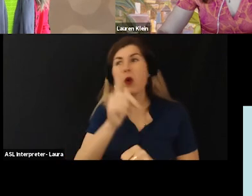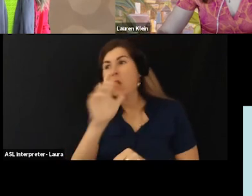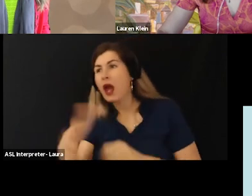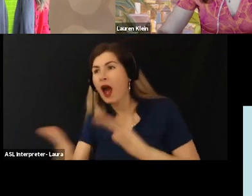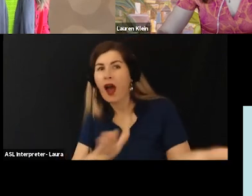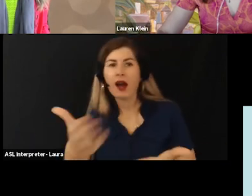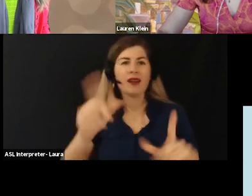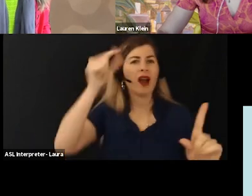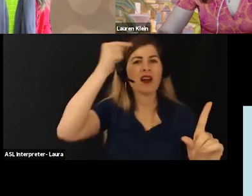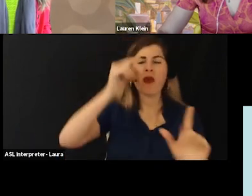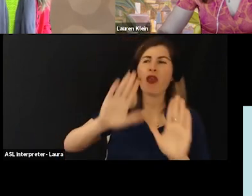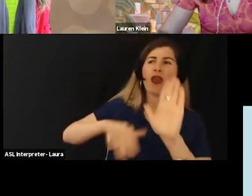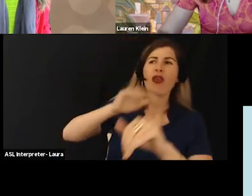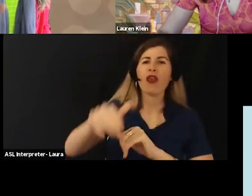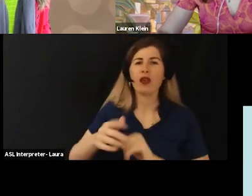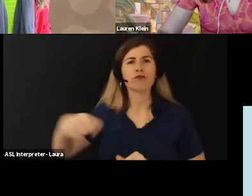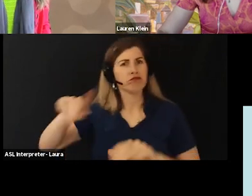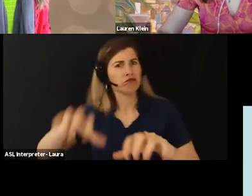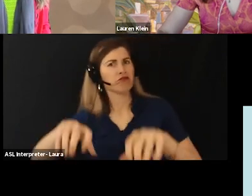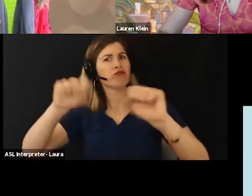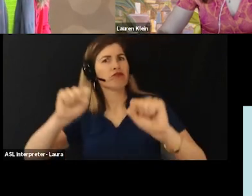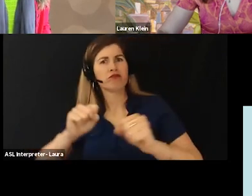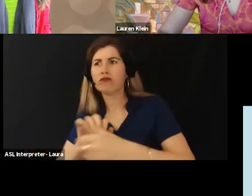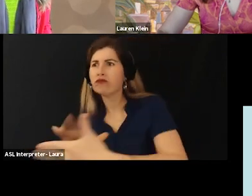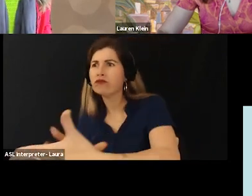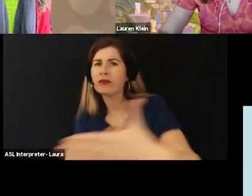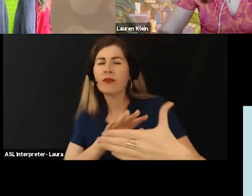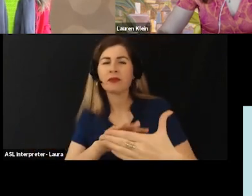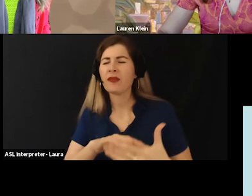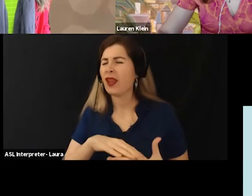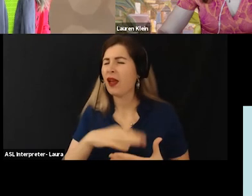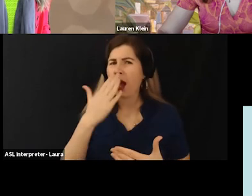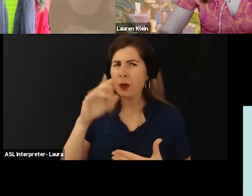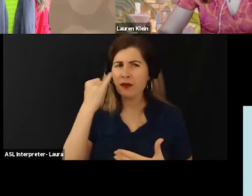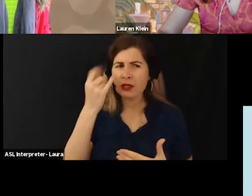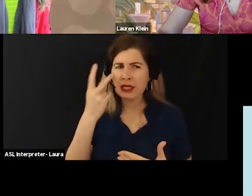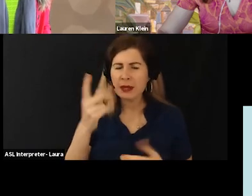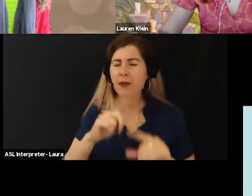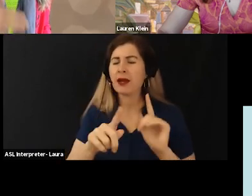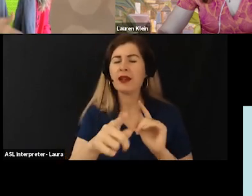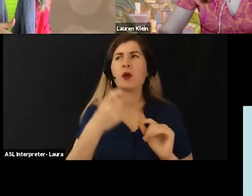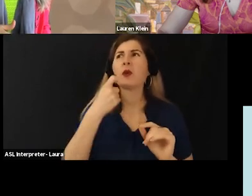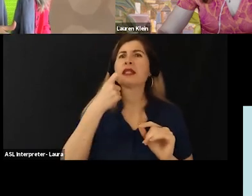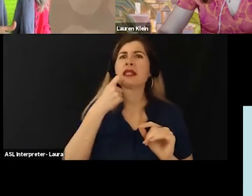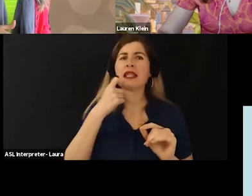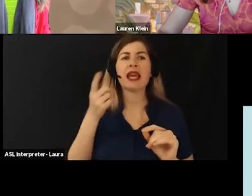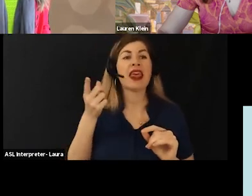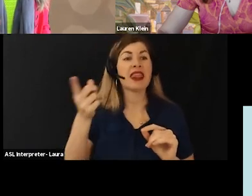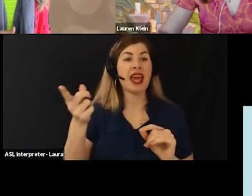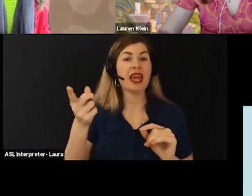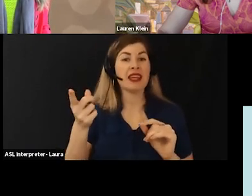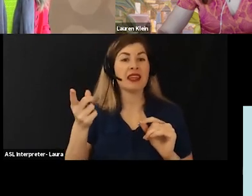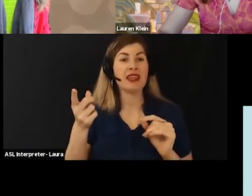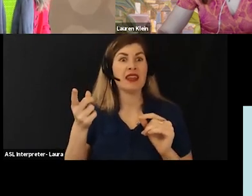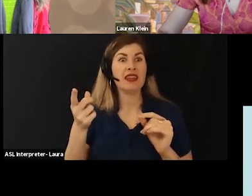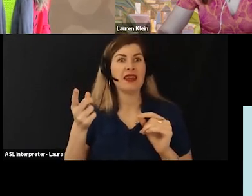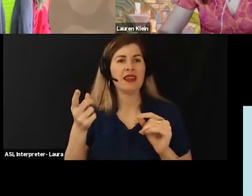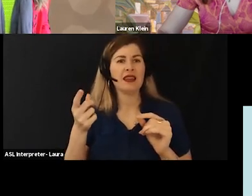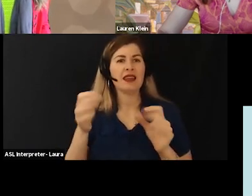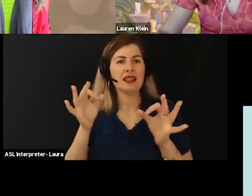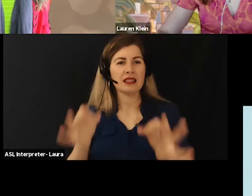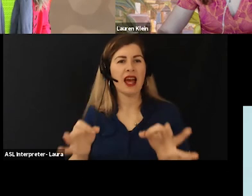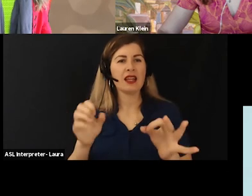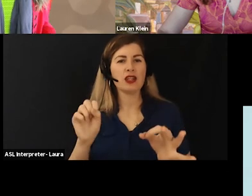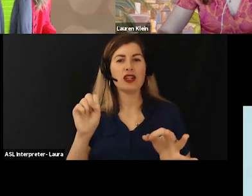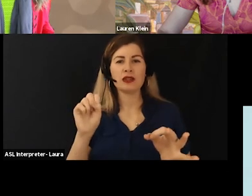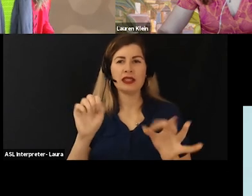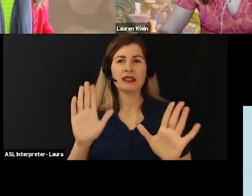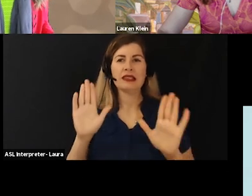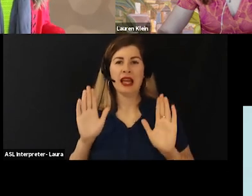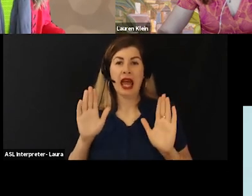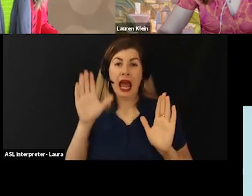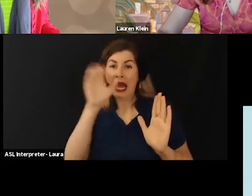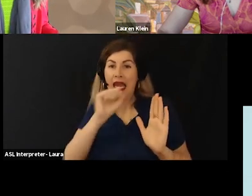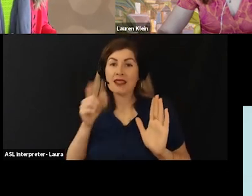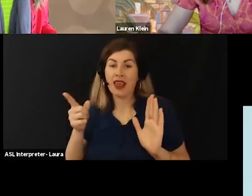that, which actually they've recently I don't know if folks have seen this but they've recently decided to shut her in relation to the new administration which I guess reflects their confidence that maybe the newest administration will do a better job